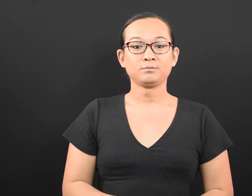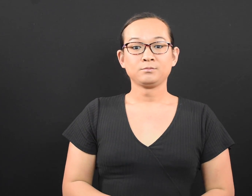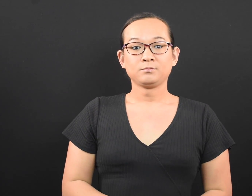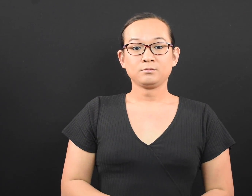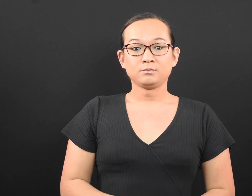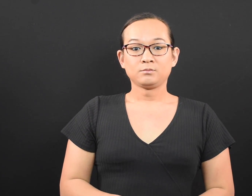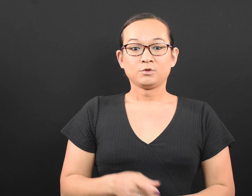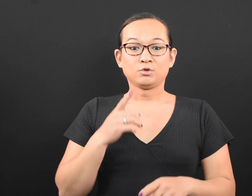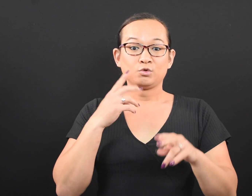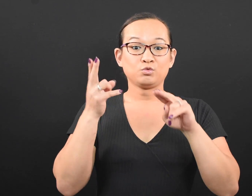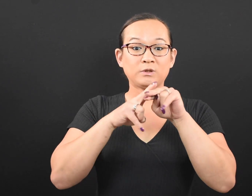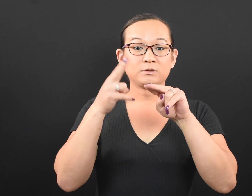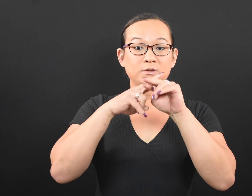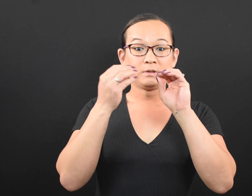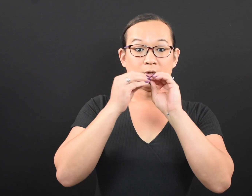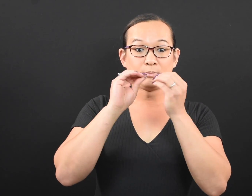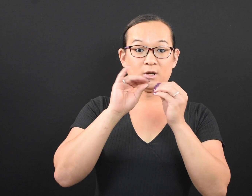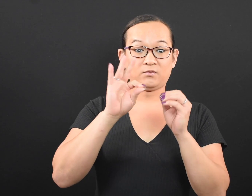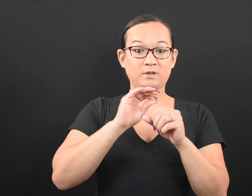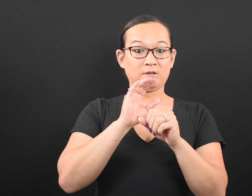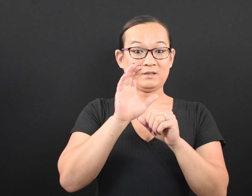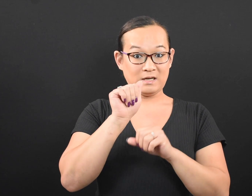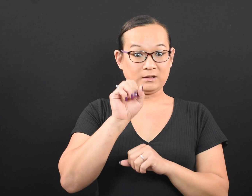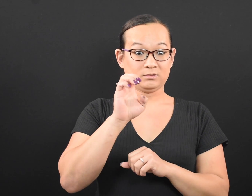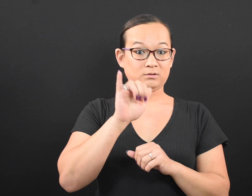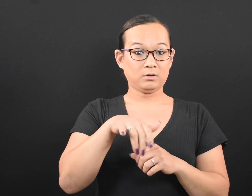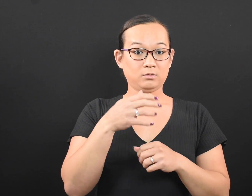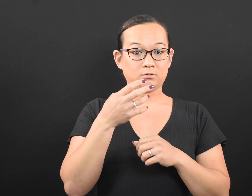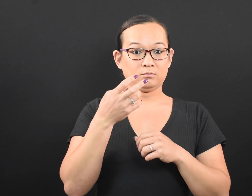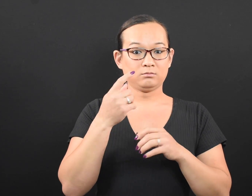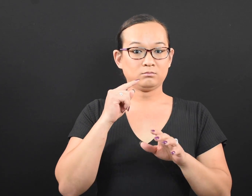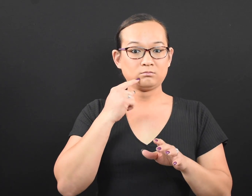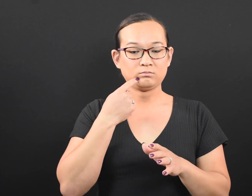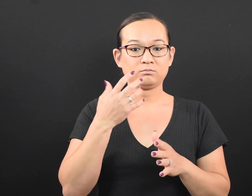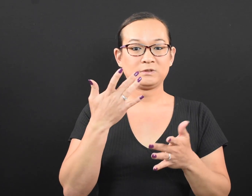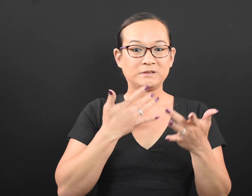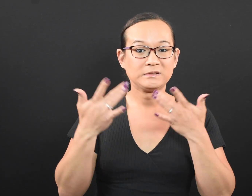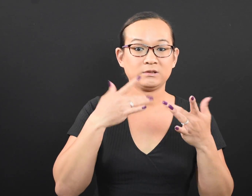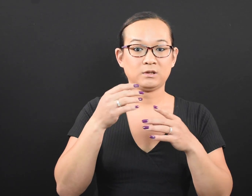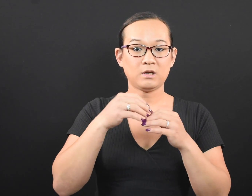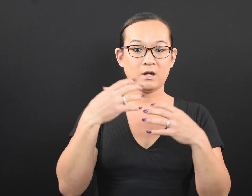An increase in the number of cases will put more strain on health care resources, lead to more